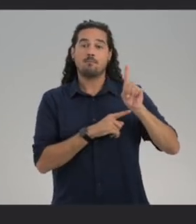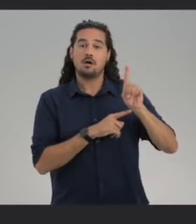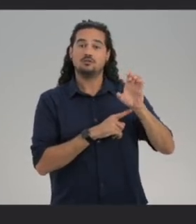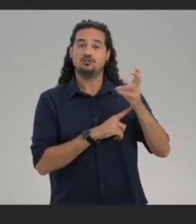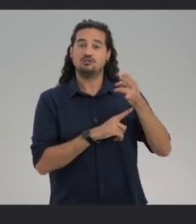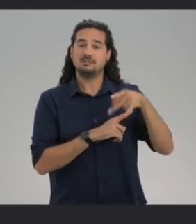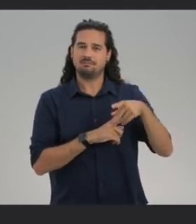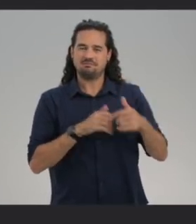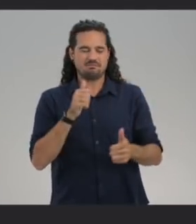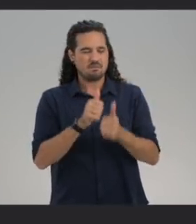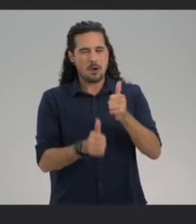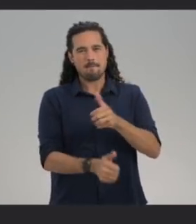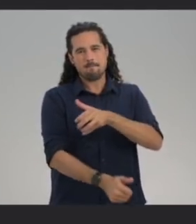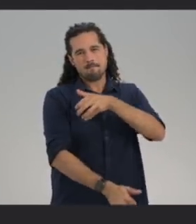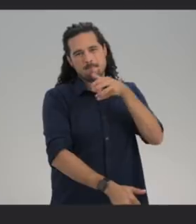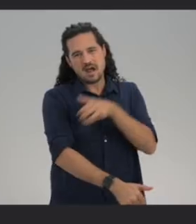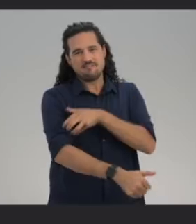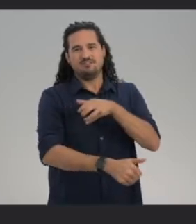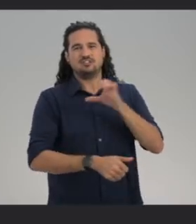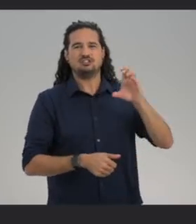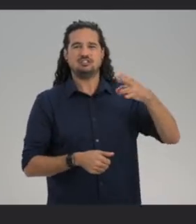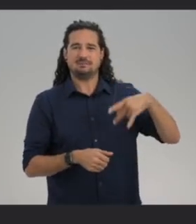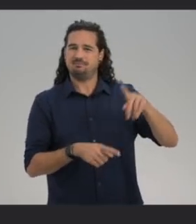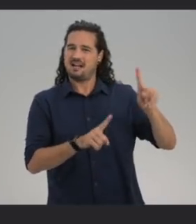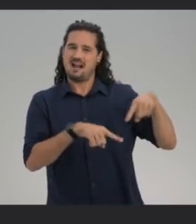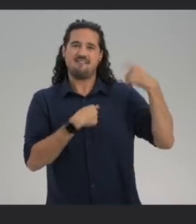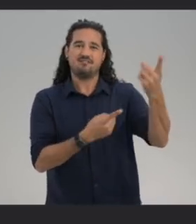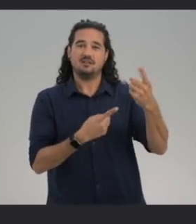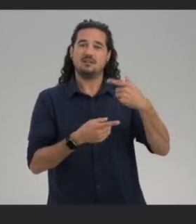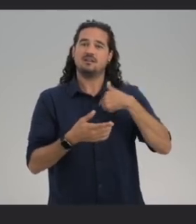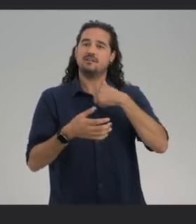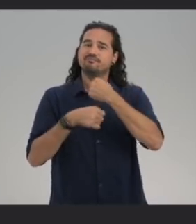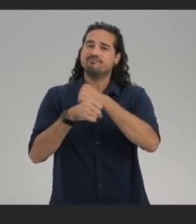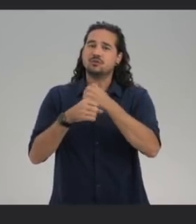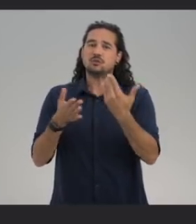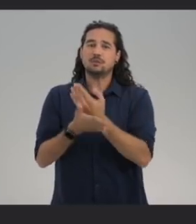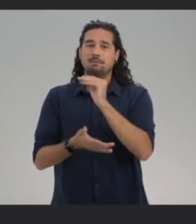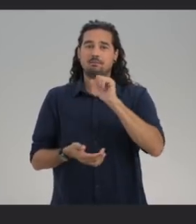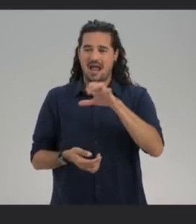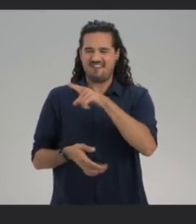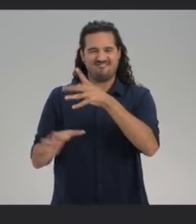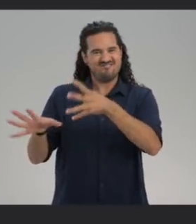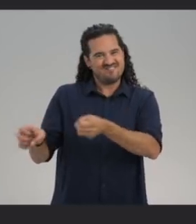the most powerful chip that we have ever created. It makes these Macs dramatically faster,